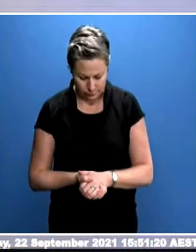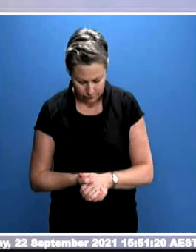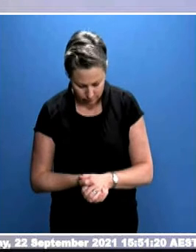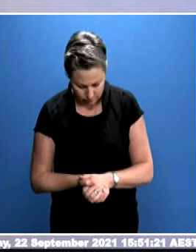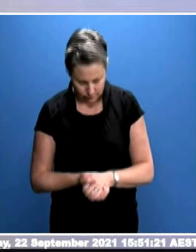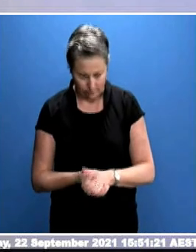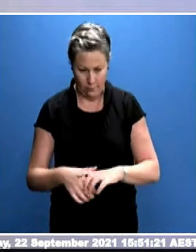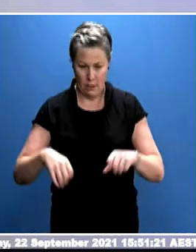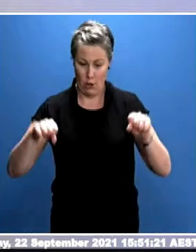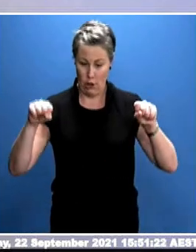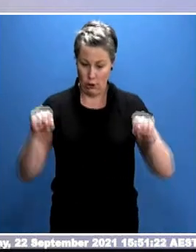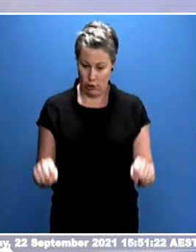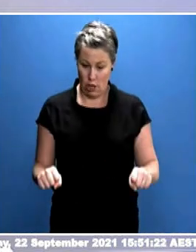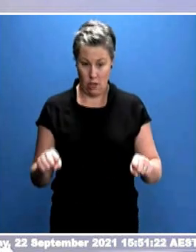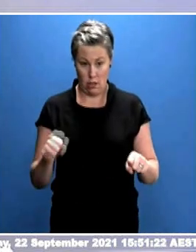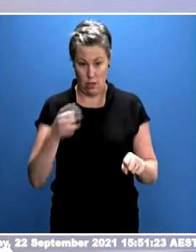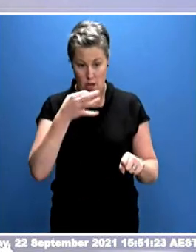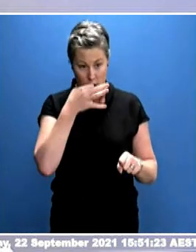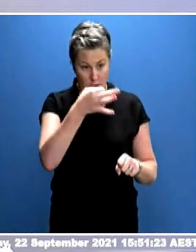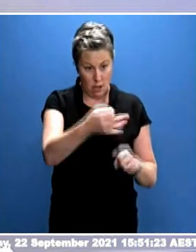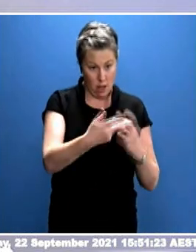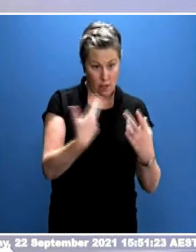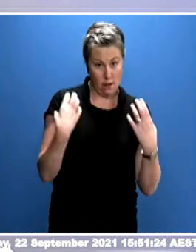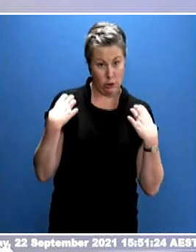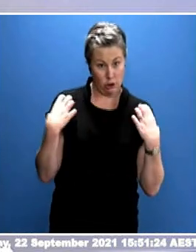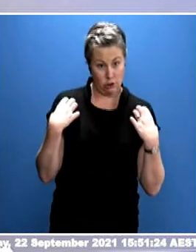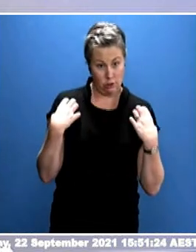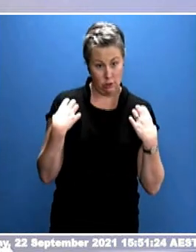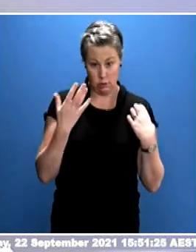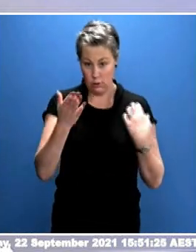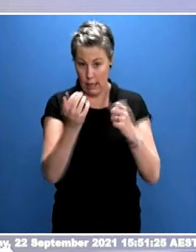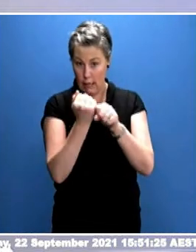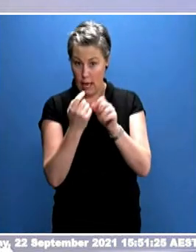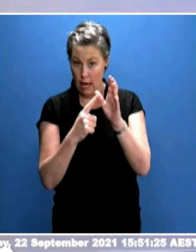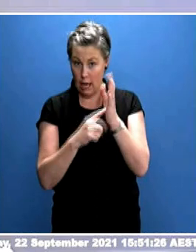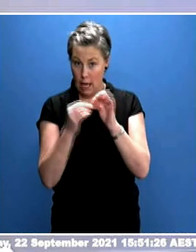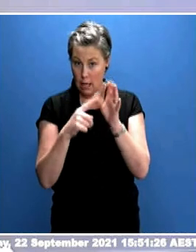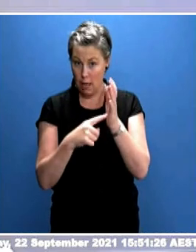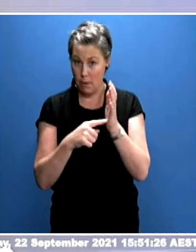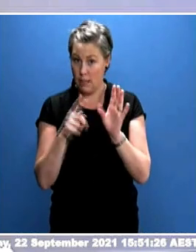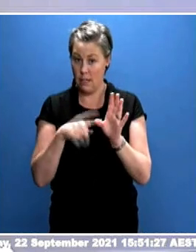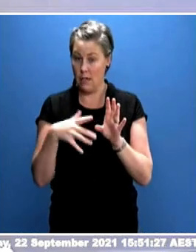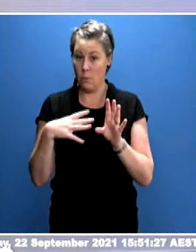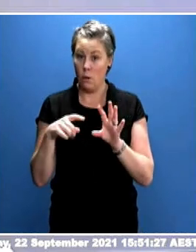I'll ask my colleagues whether they have any questions. First, Commissioner Galbally, do you have any questions of Ms Kalders?